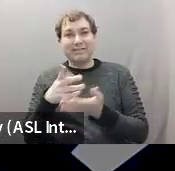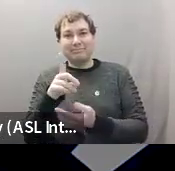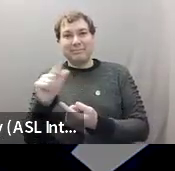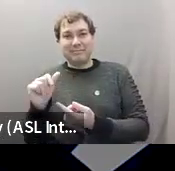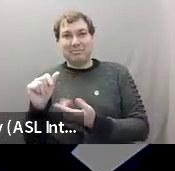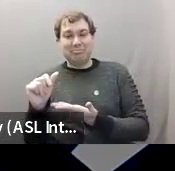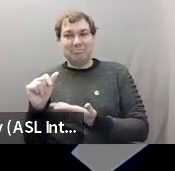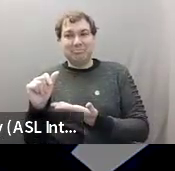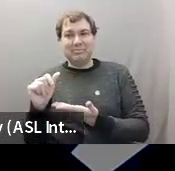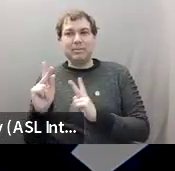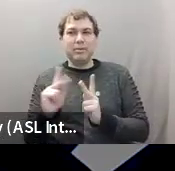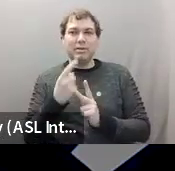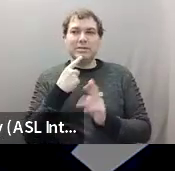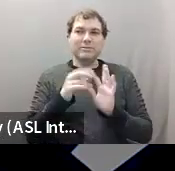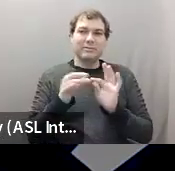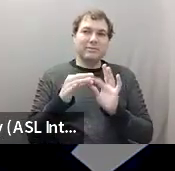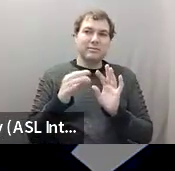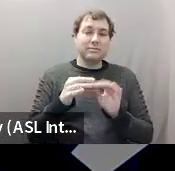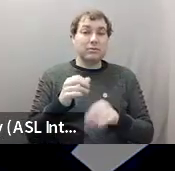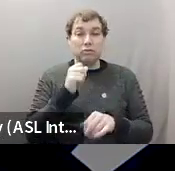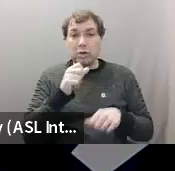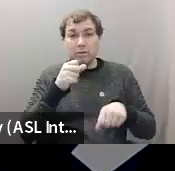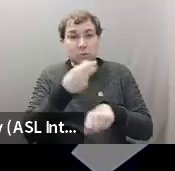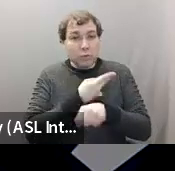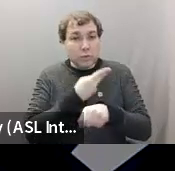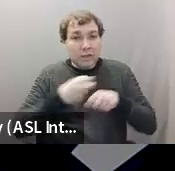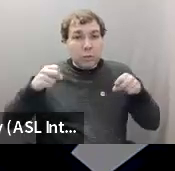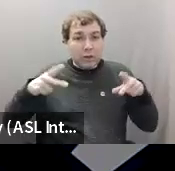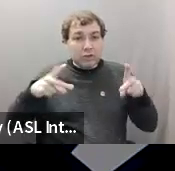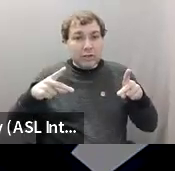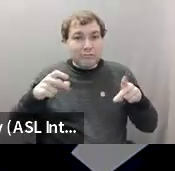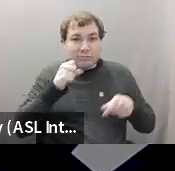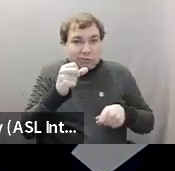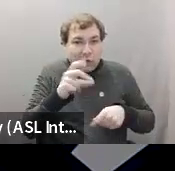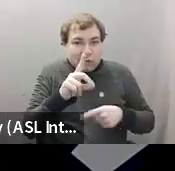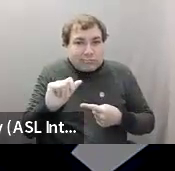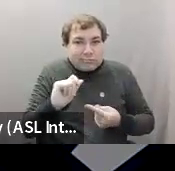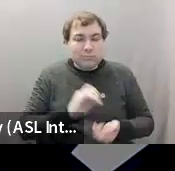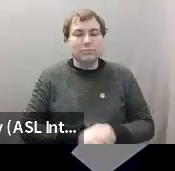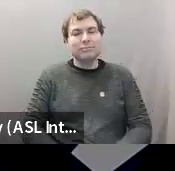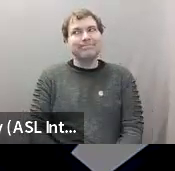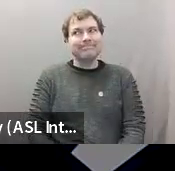Jen Hawkinson: because somebody said it earlier. If you're not in a wheelchair, you don't have a disability. So Jen Hawkinson: yeah.